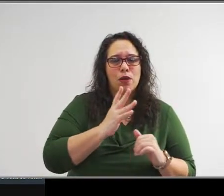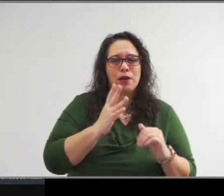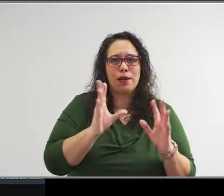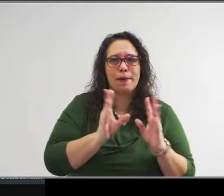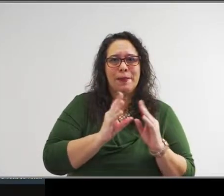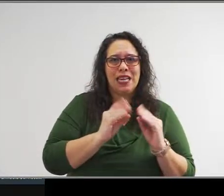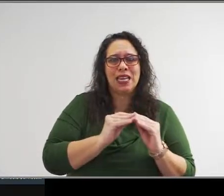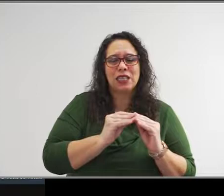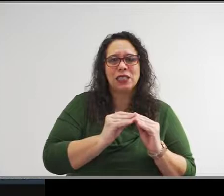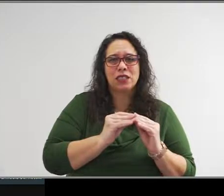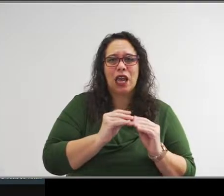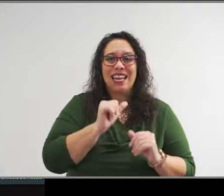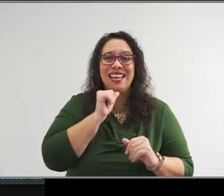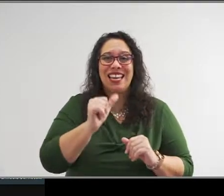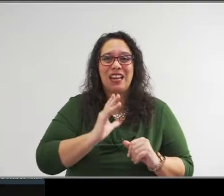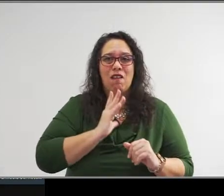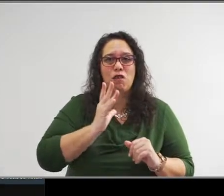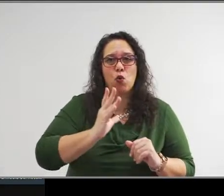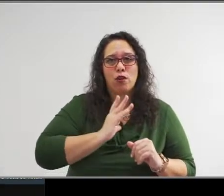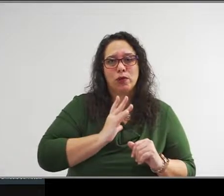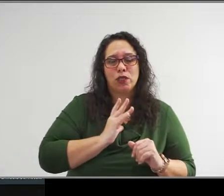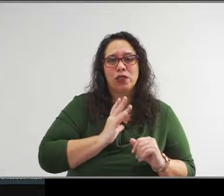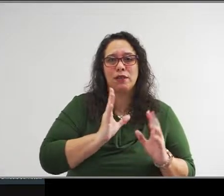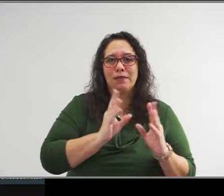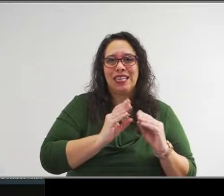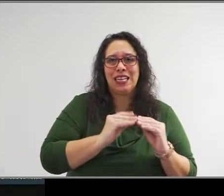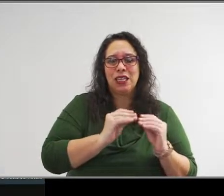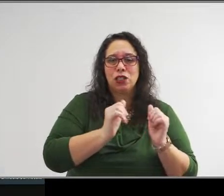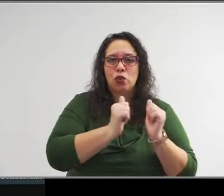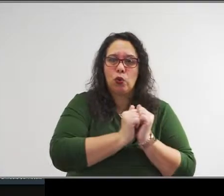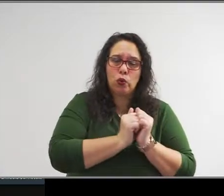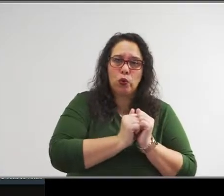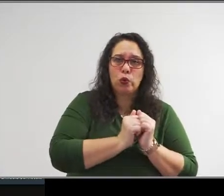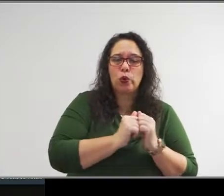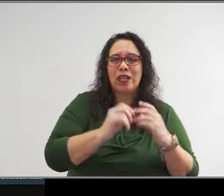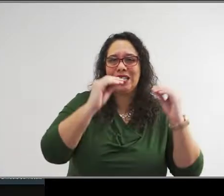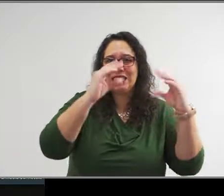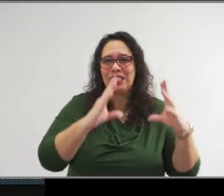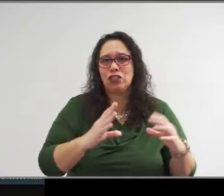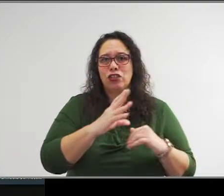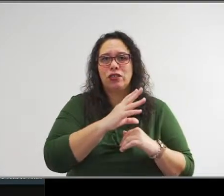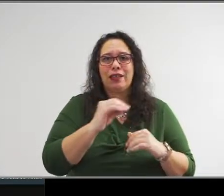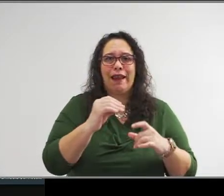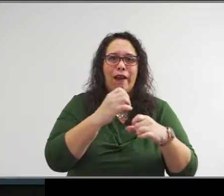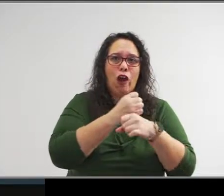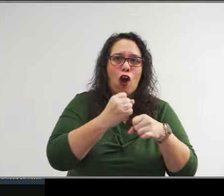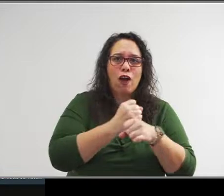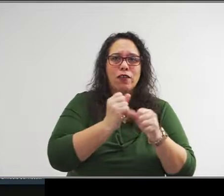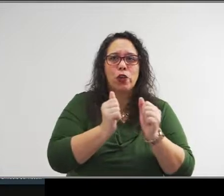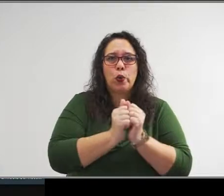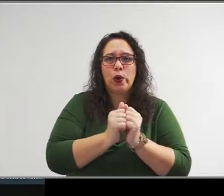but now tea time is still and I'm not just talking about golf. Yes, we are concerned with parents